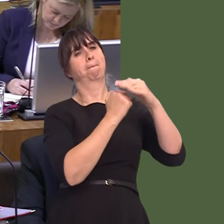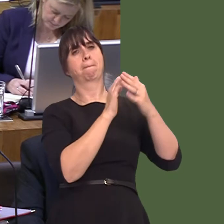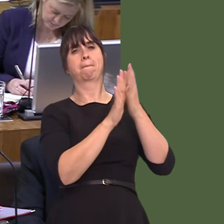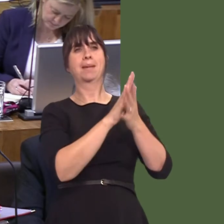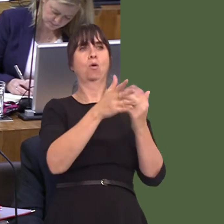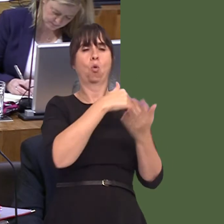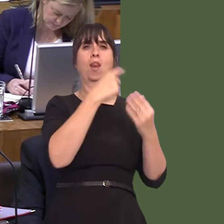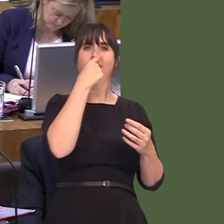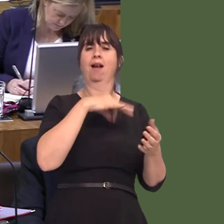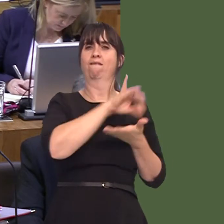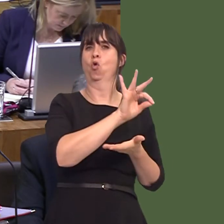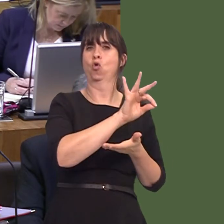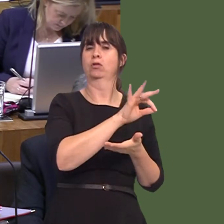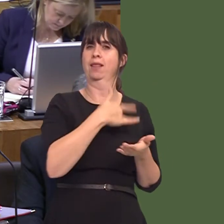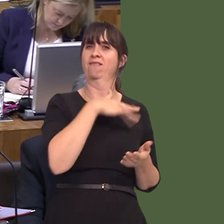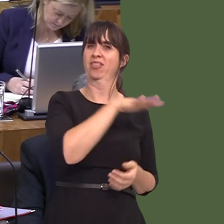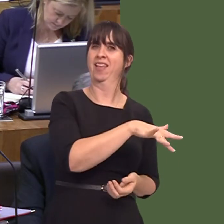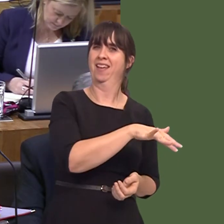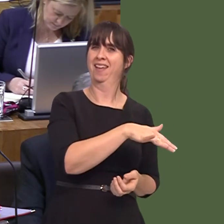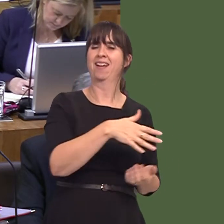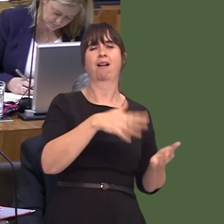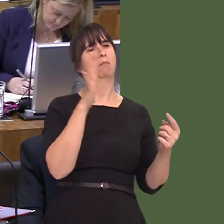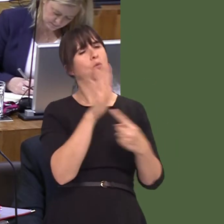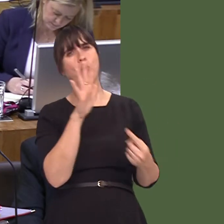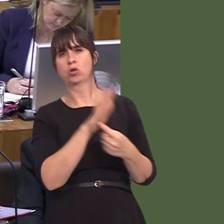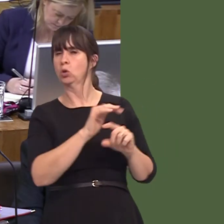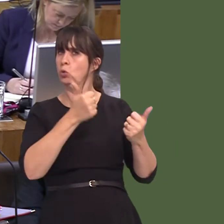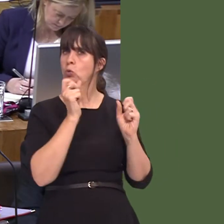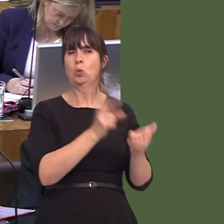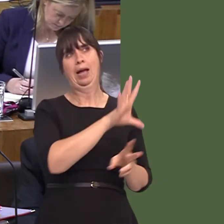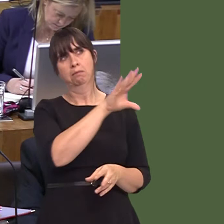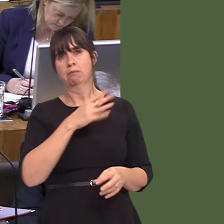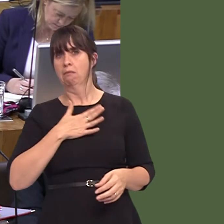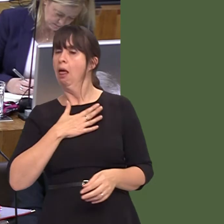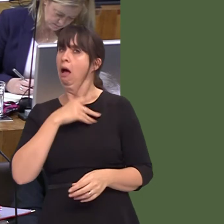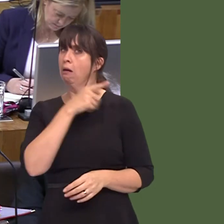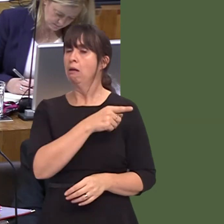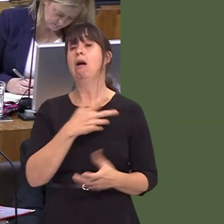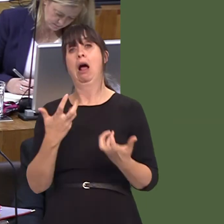enough to be affordableóso, a hugely important model that we want to promote. How are we doing this?